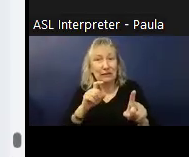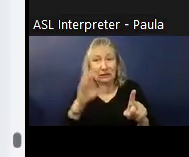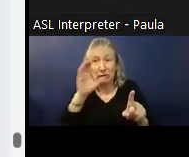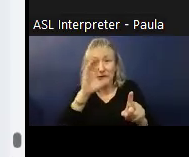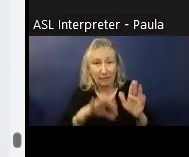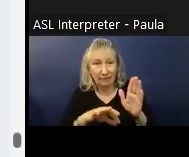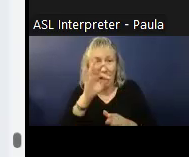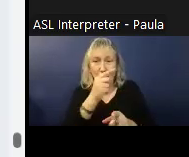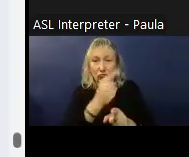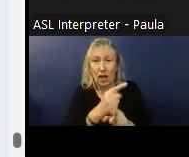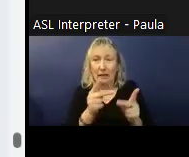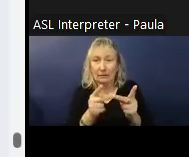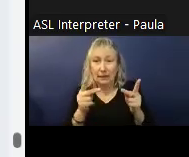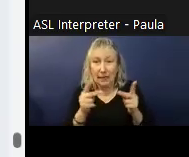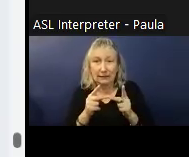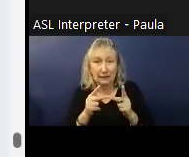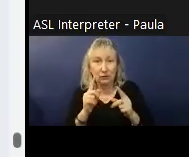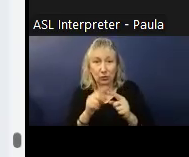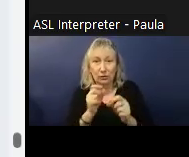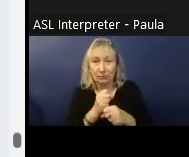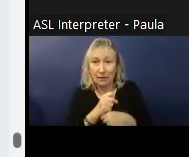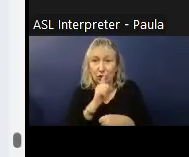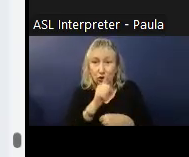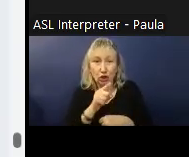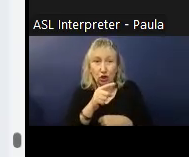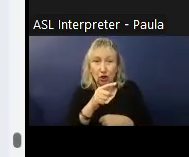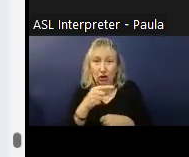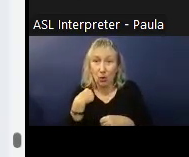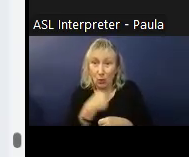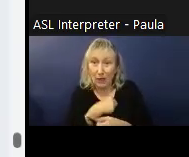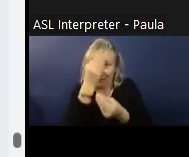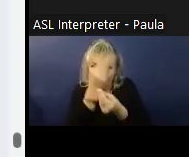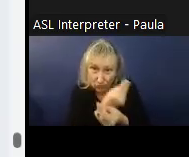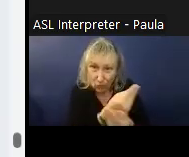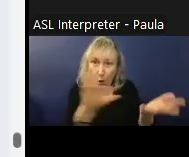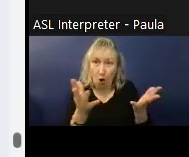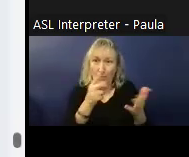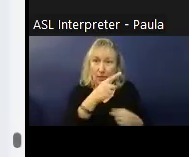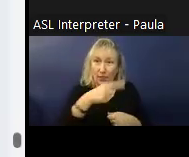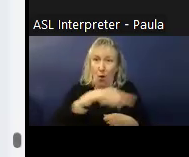it's part of the prop. The procedure of the expectation is that notifying representative workers that